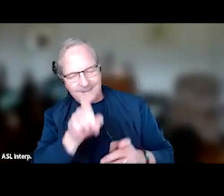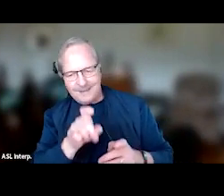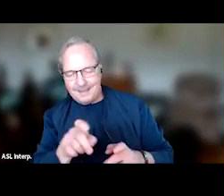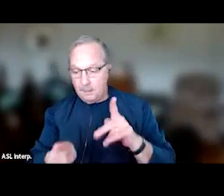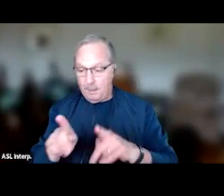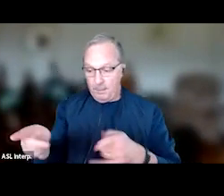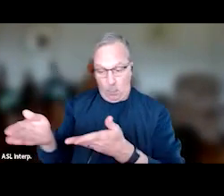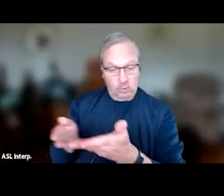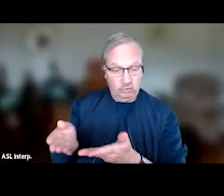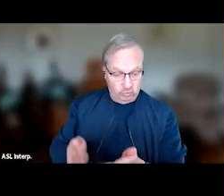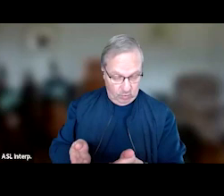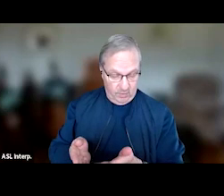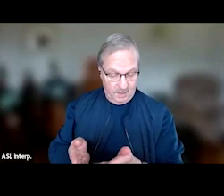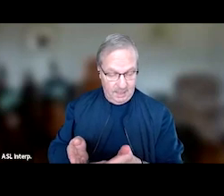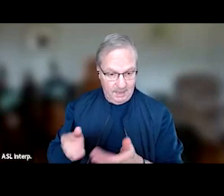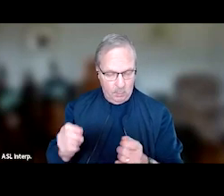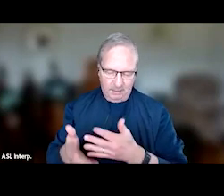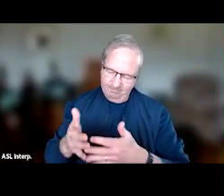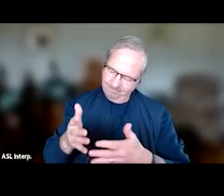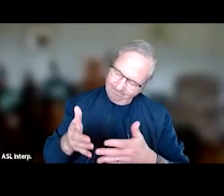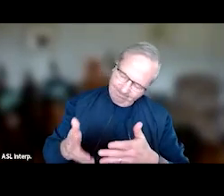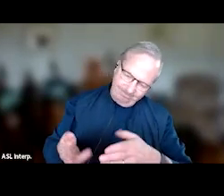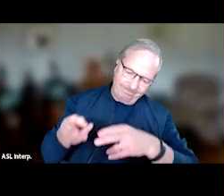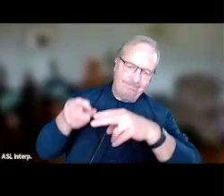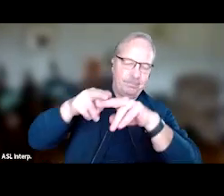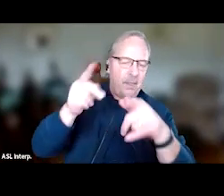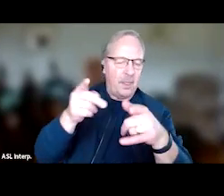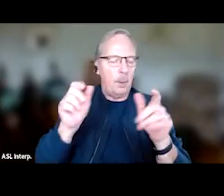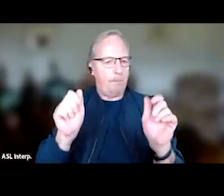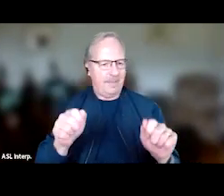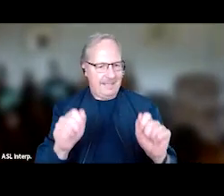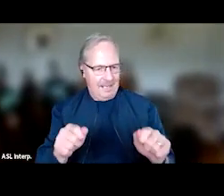so we can optimize their potential to achieve recovery,